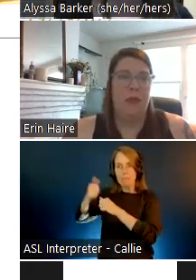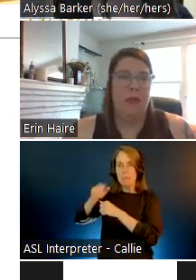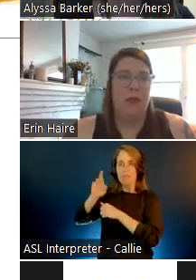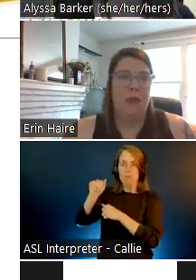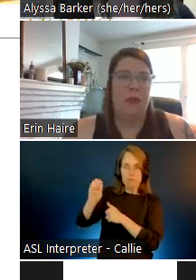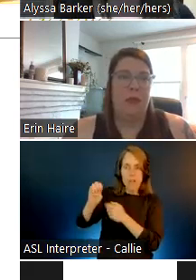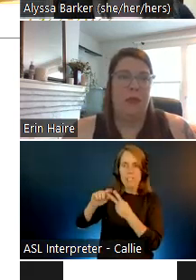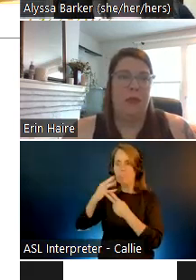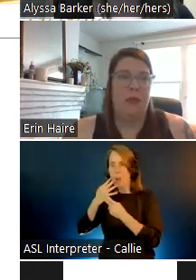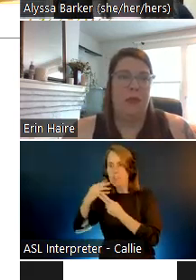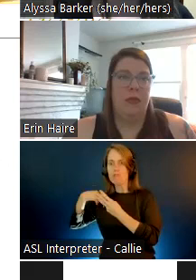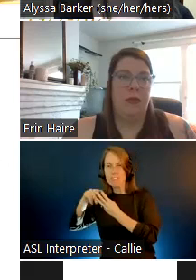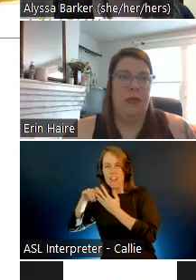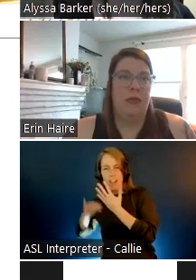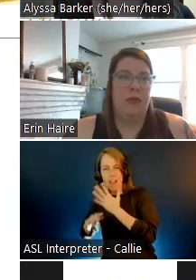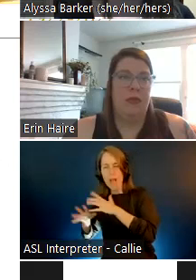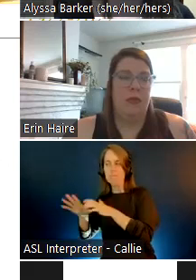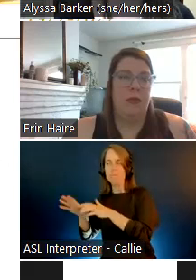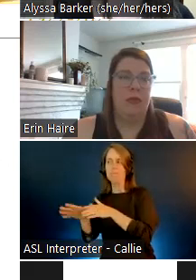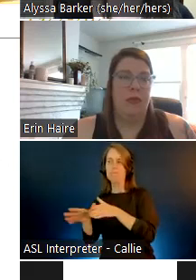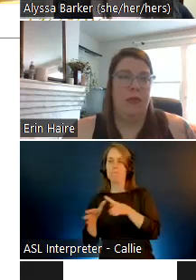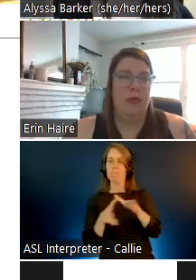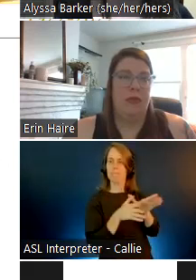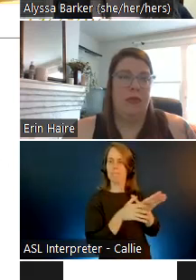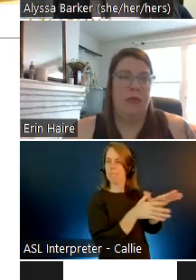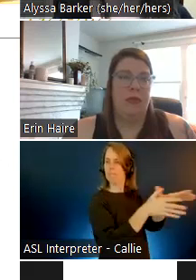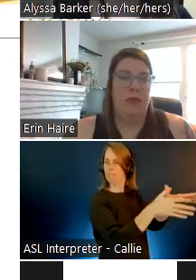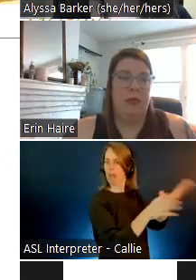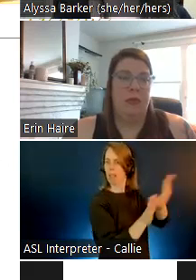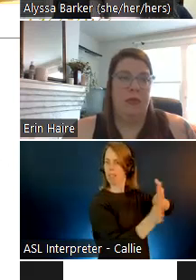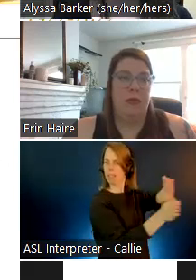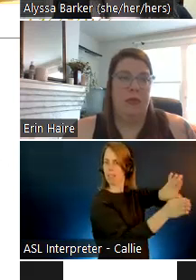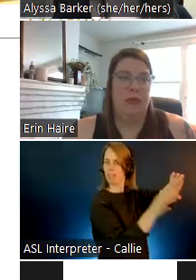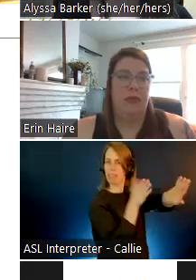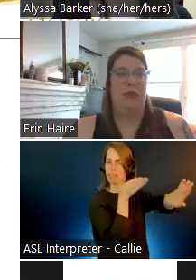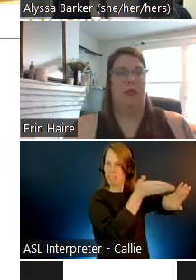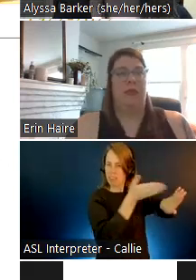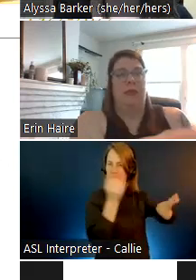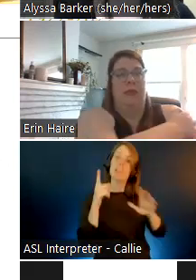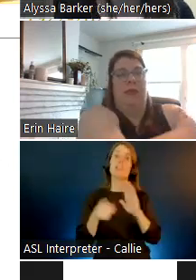putting children in certain buildings or people of certain national origins or race being guided